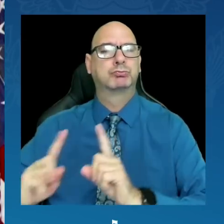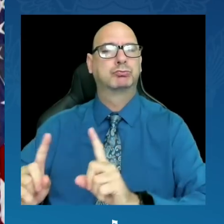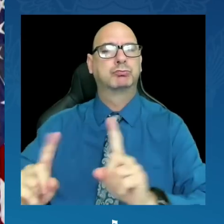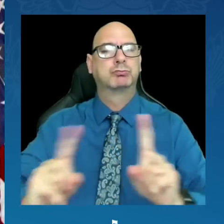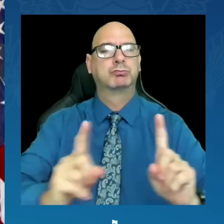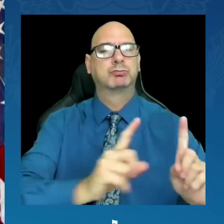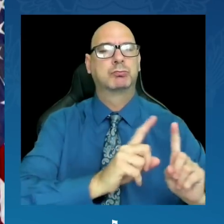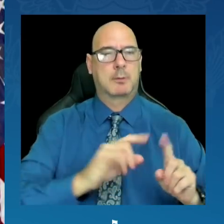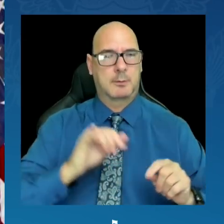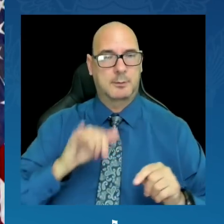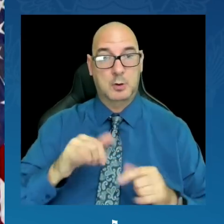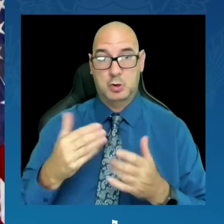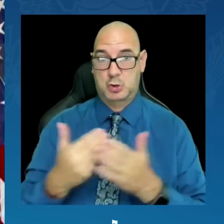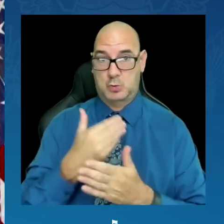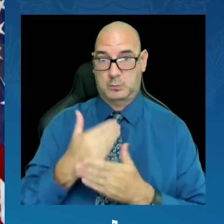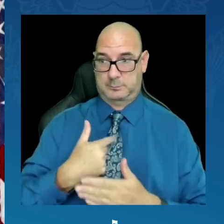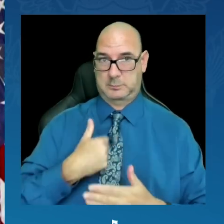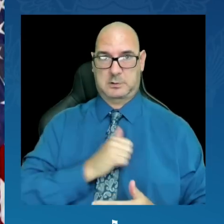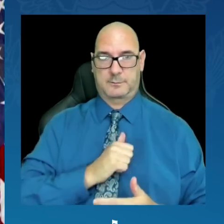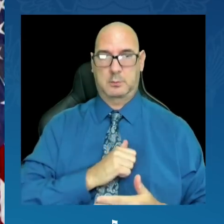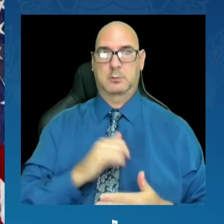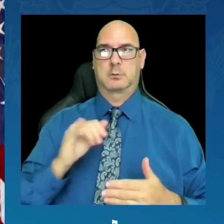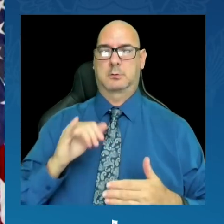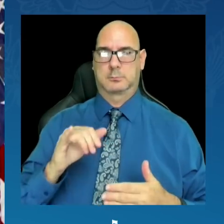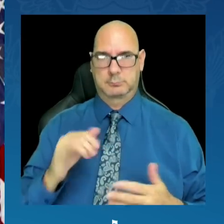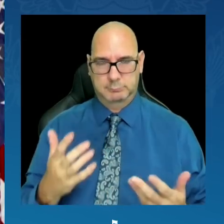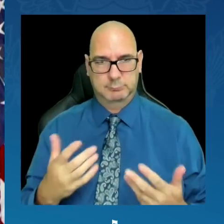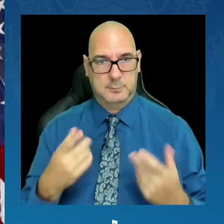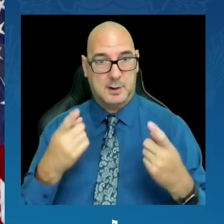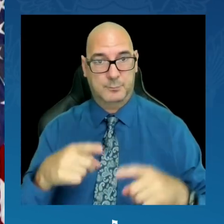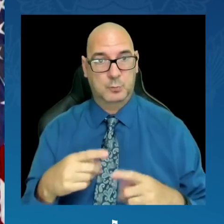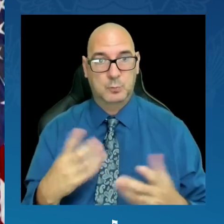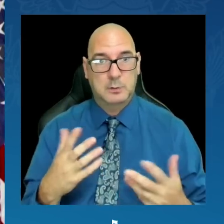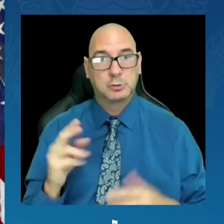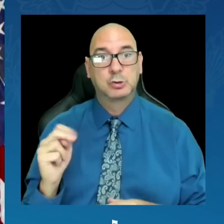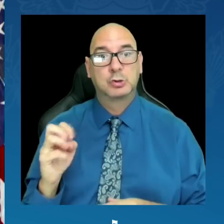It turns out that at the District 14 PS